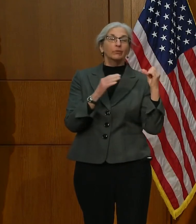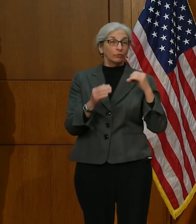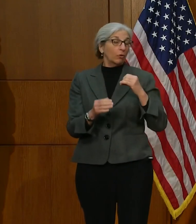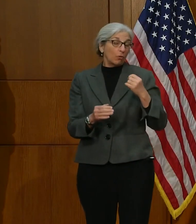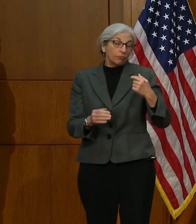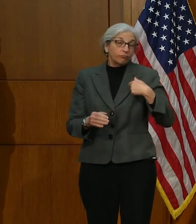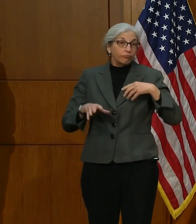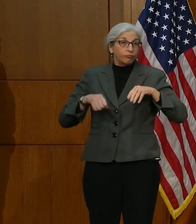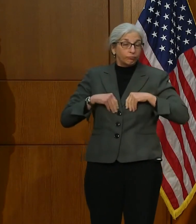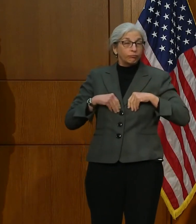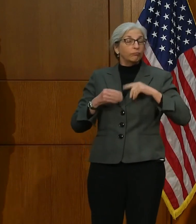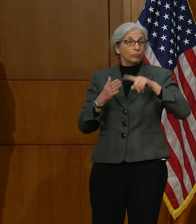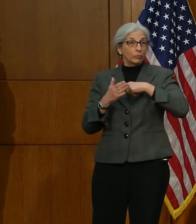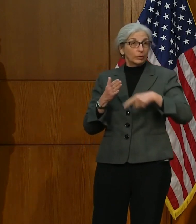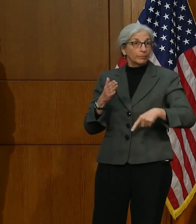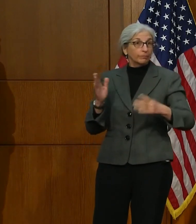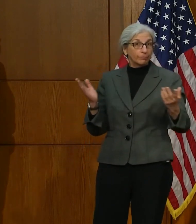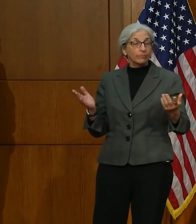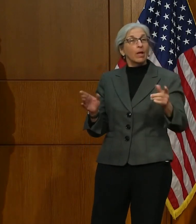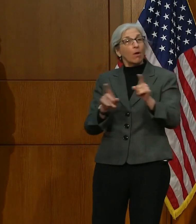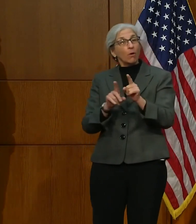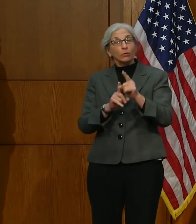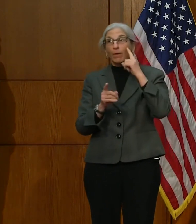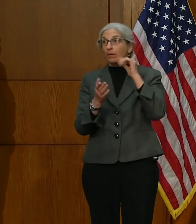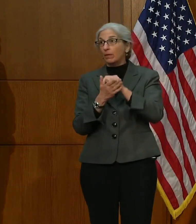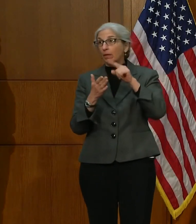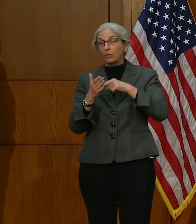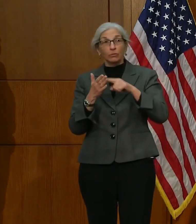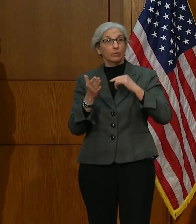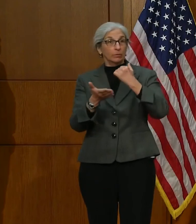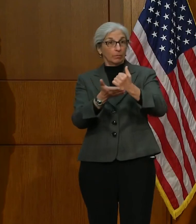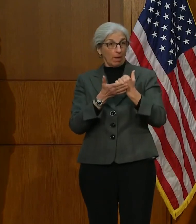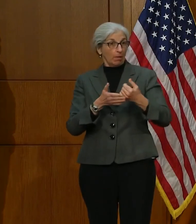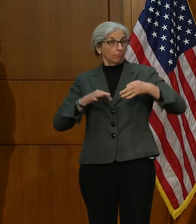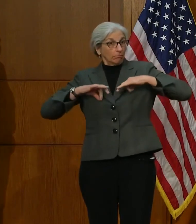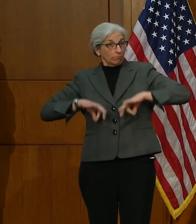I'M RESPONSIBLE SO. THE